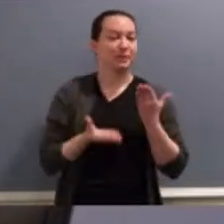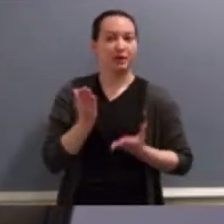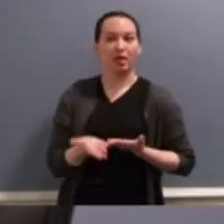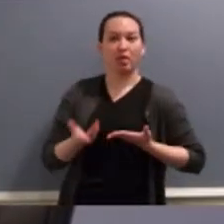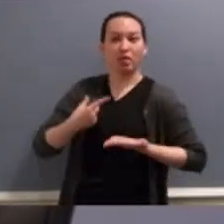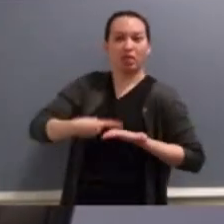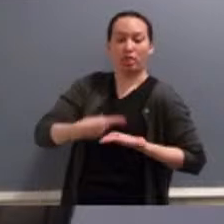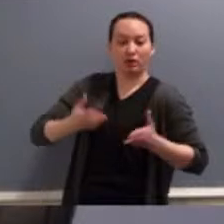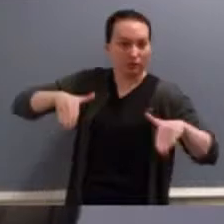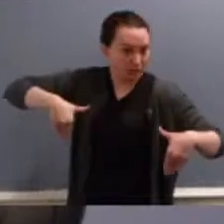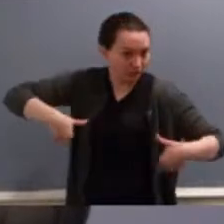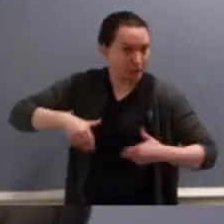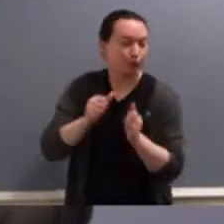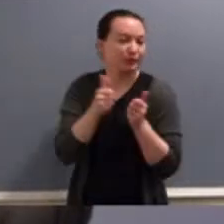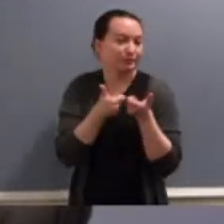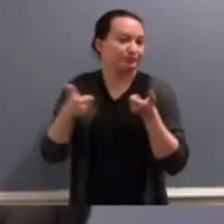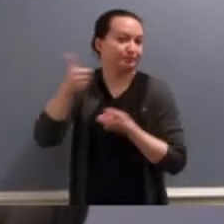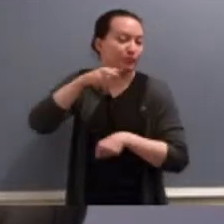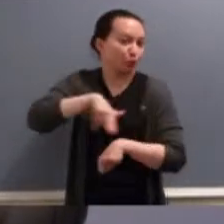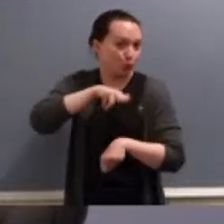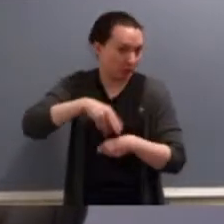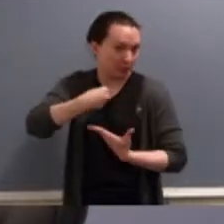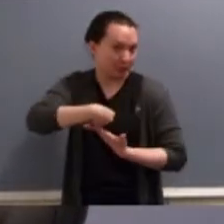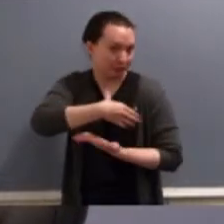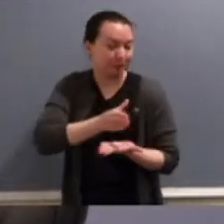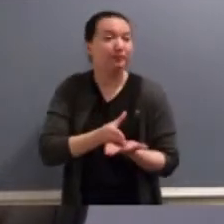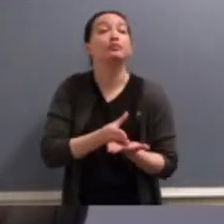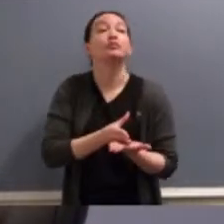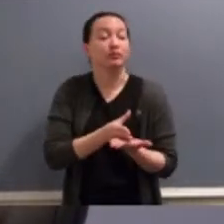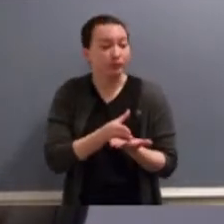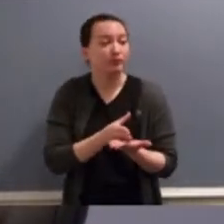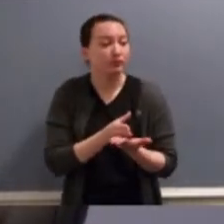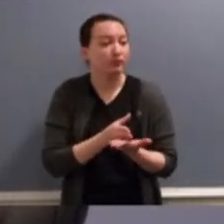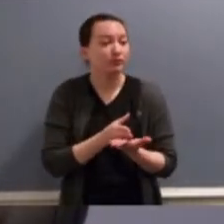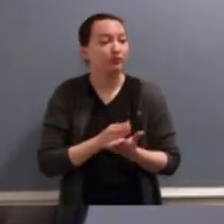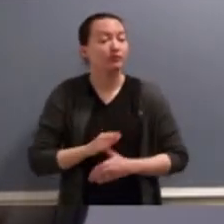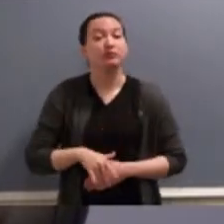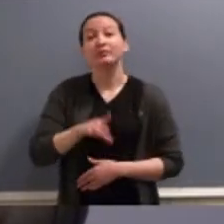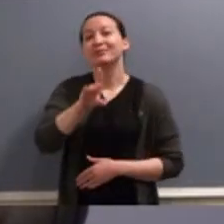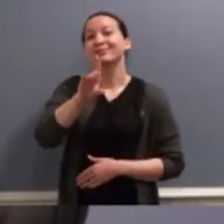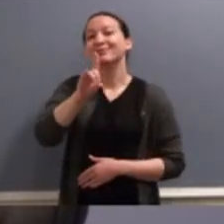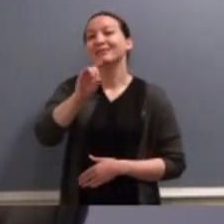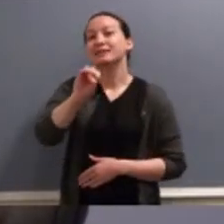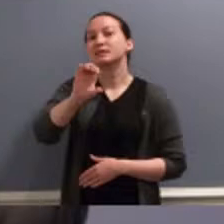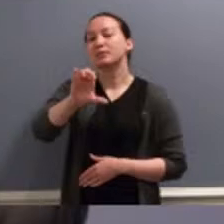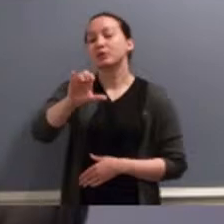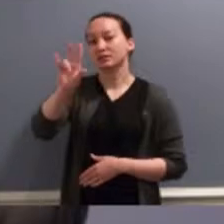through the administrator's regular budget so we're looking at December the 7th and because